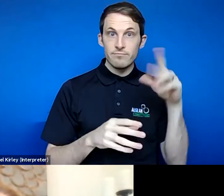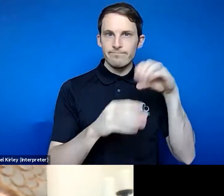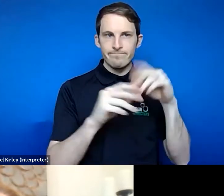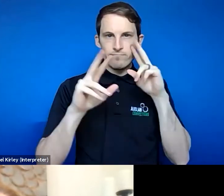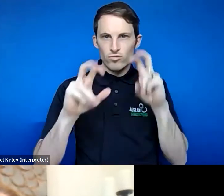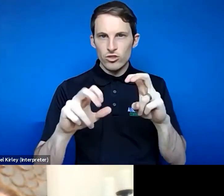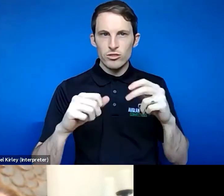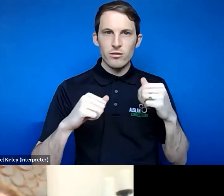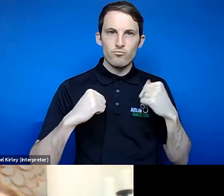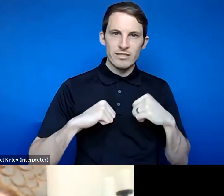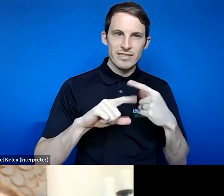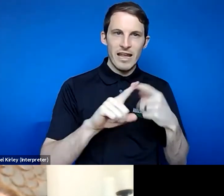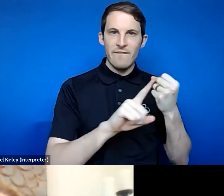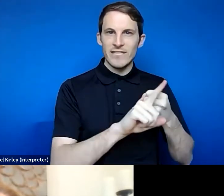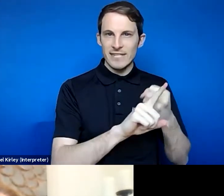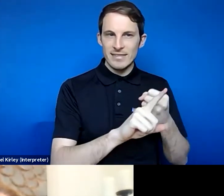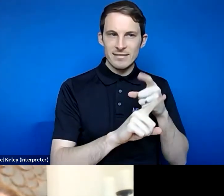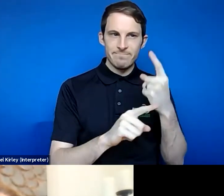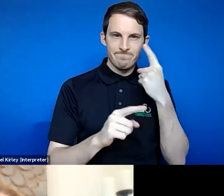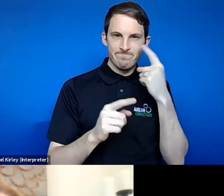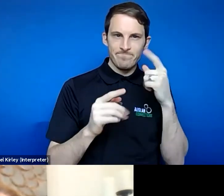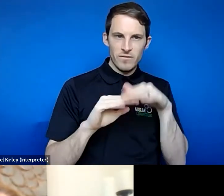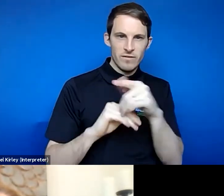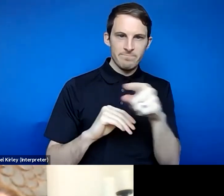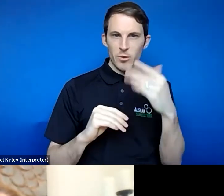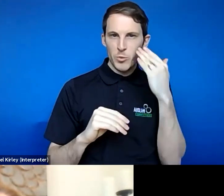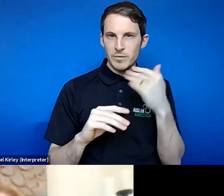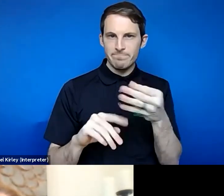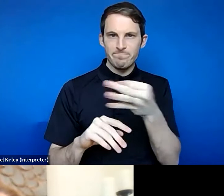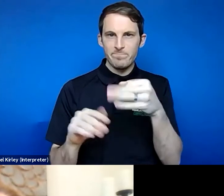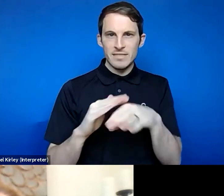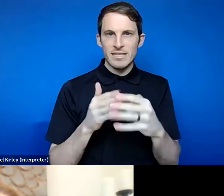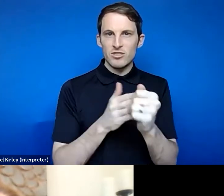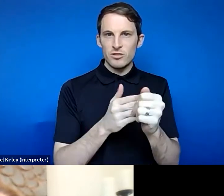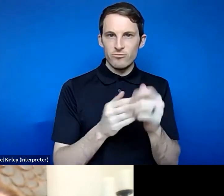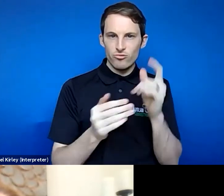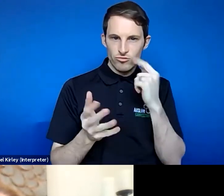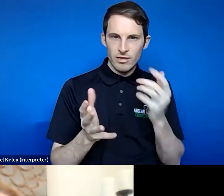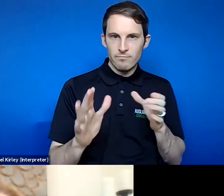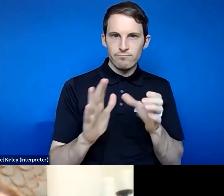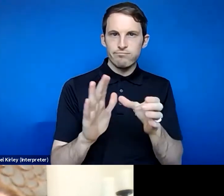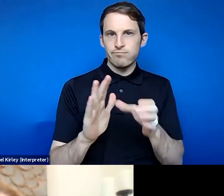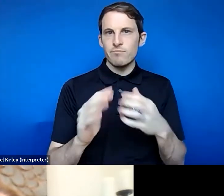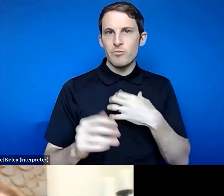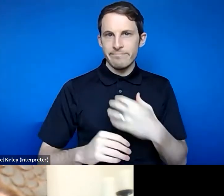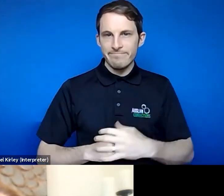advocacy is addressing women's under representation in leadership. Julia Gillard recently co-authored